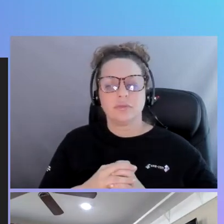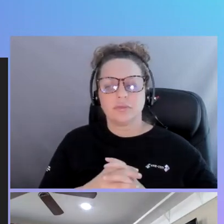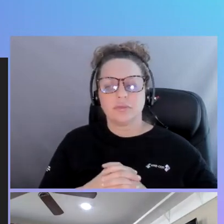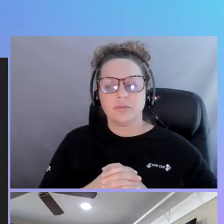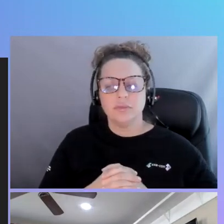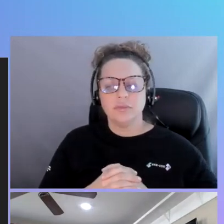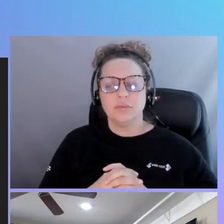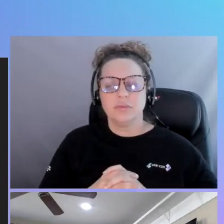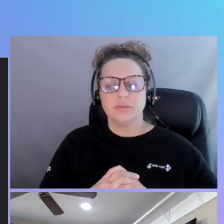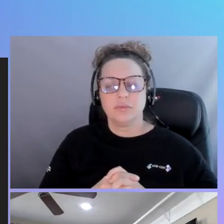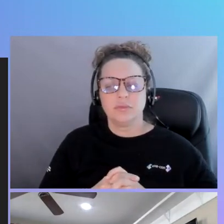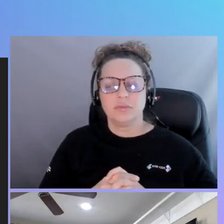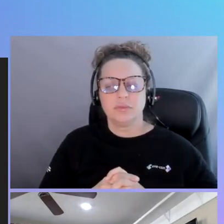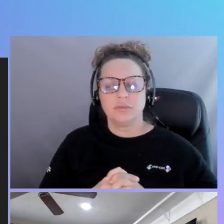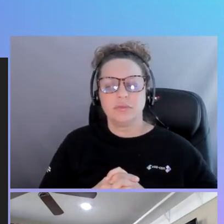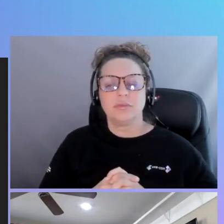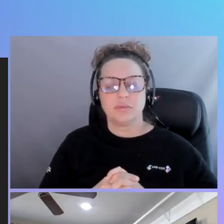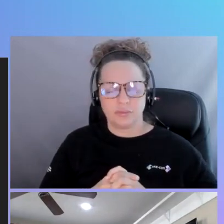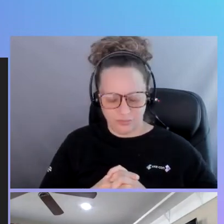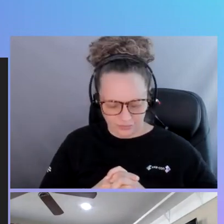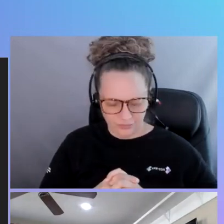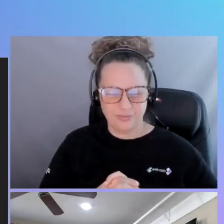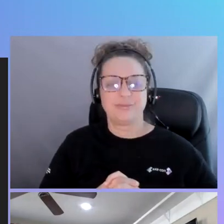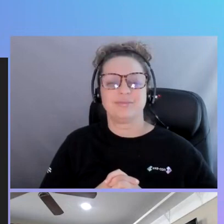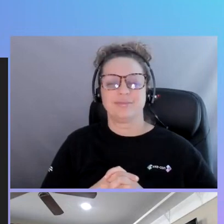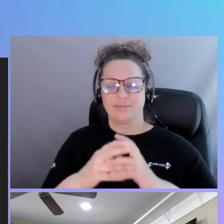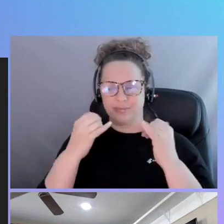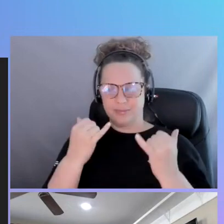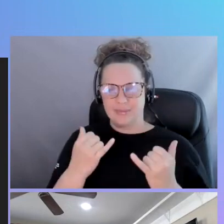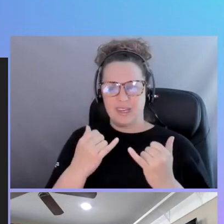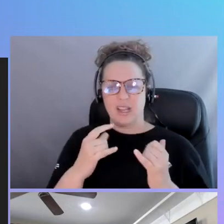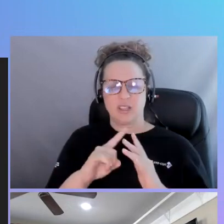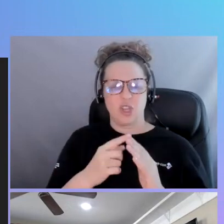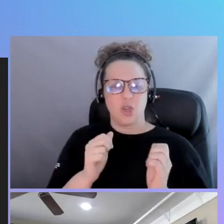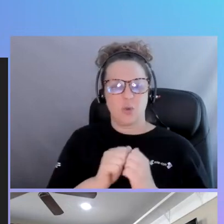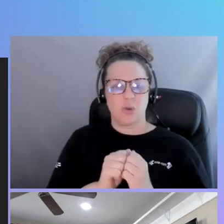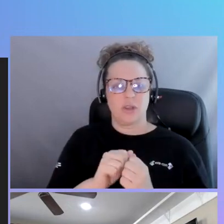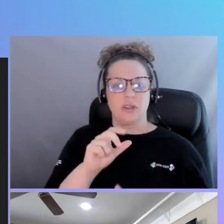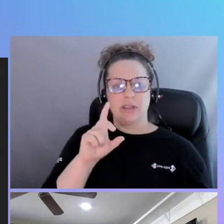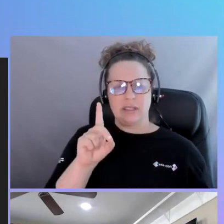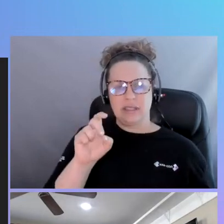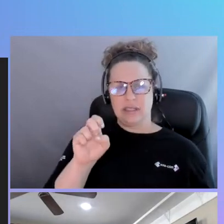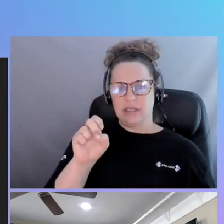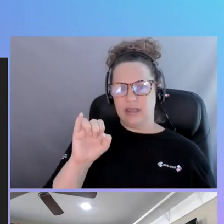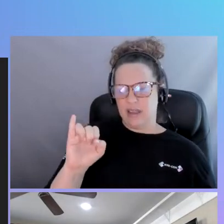talk about let's start with Dei. Why is Dei so important? Most